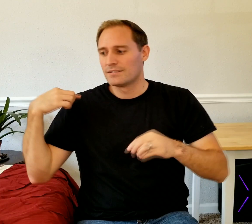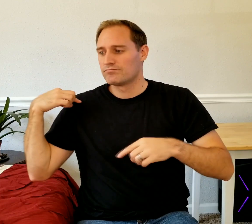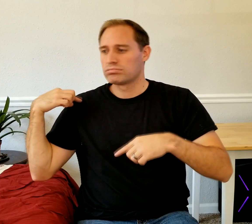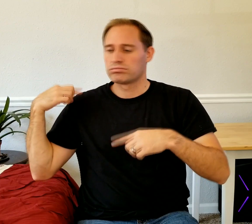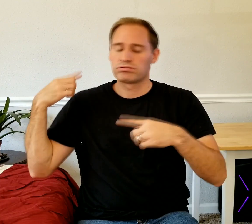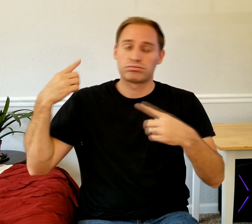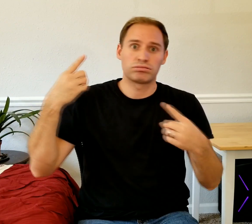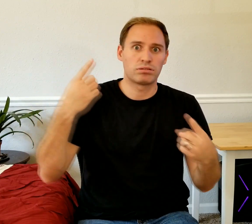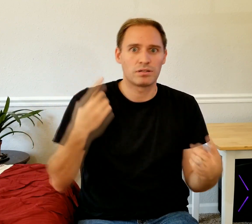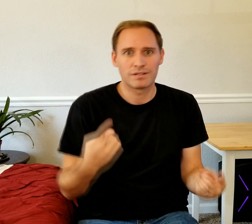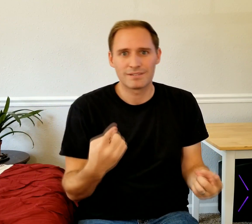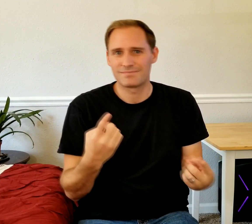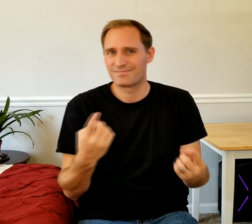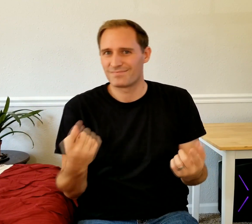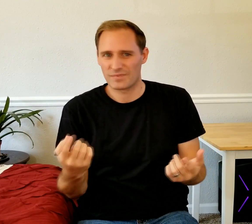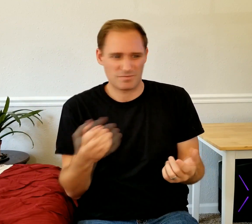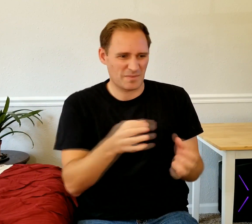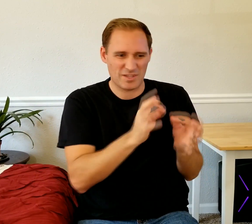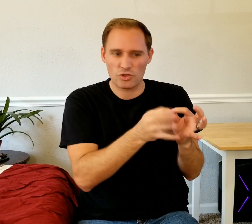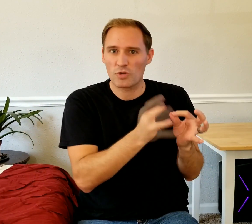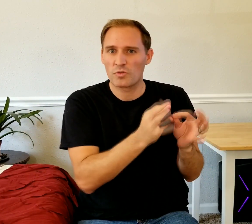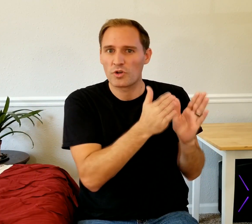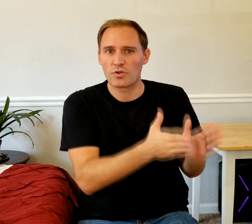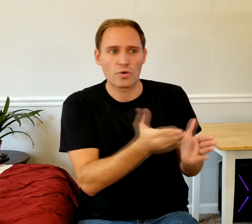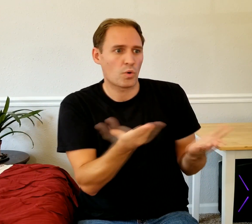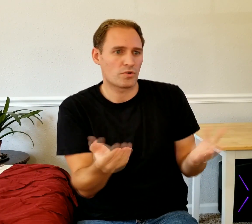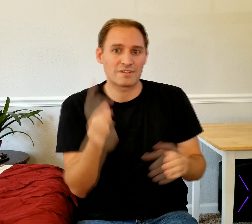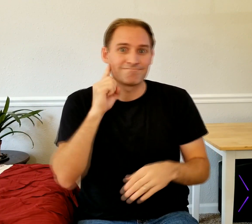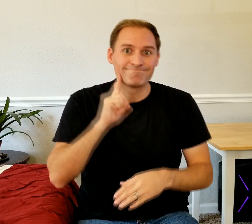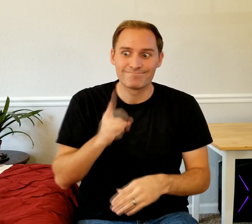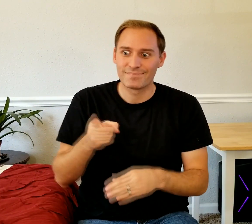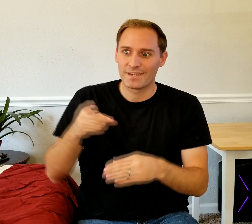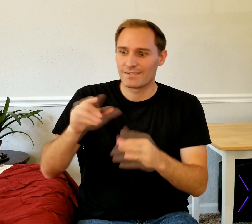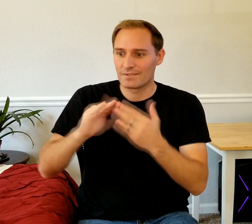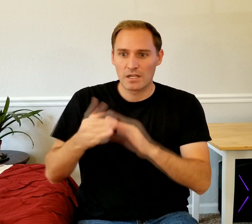as a sign language interpreter or just very involved in the deaf community,